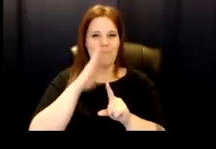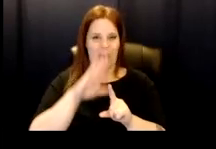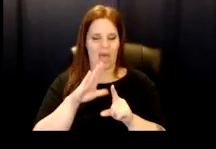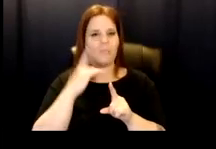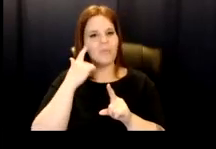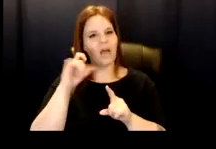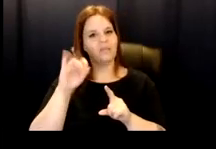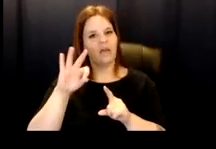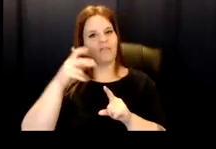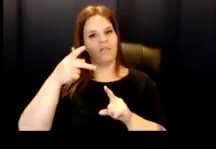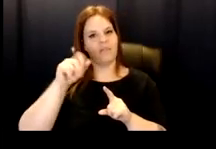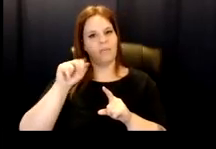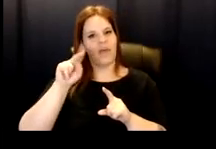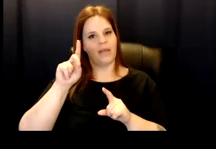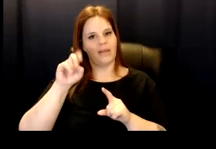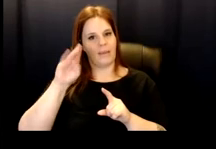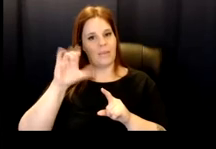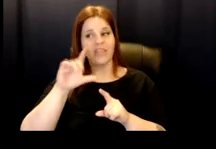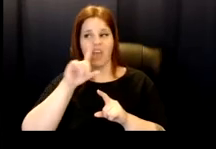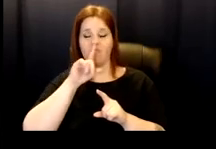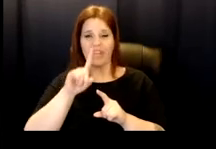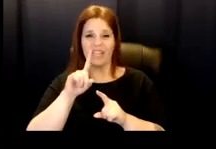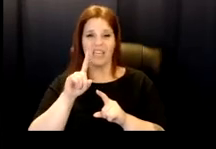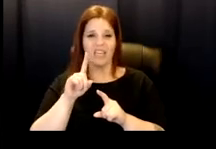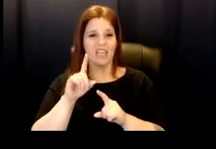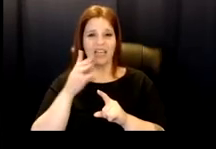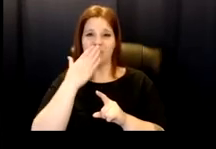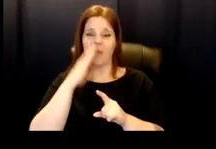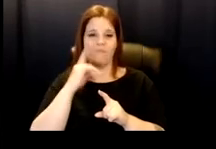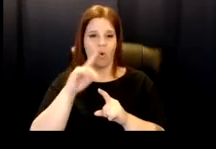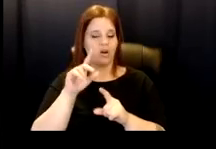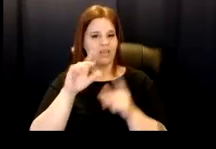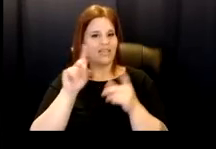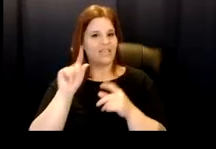for the disability community and for disability employment specifically because many people